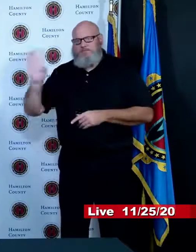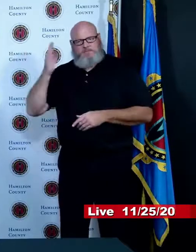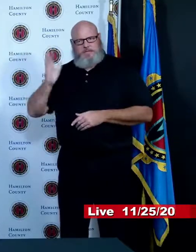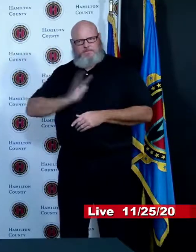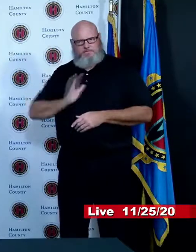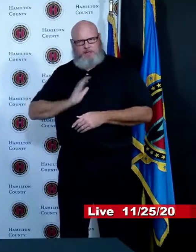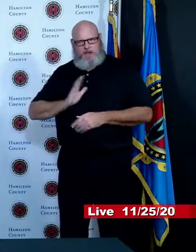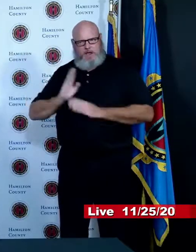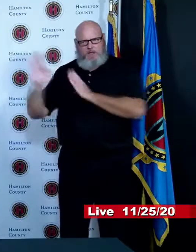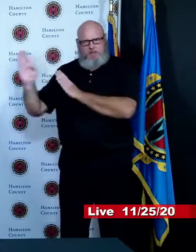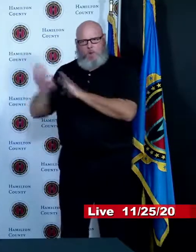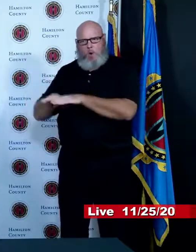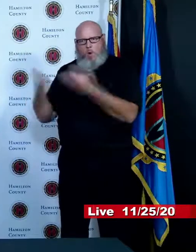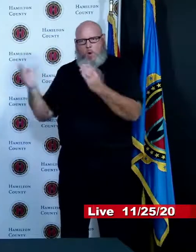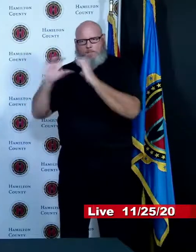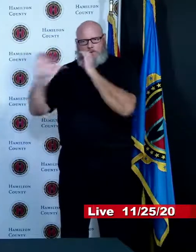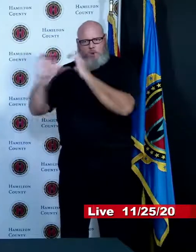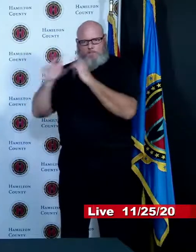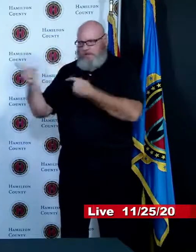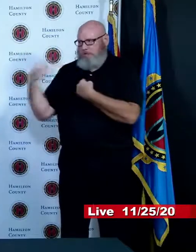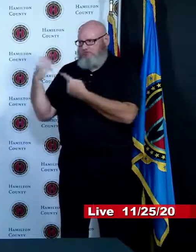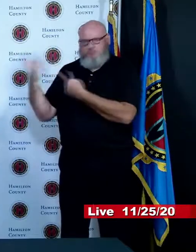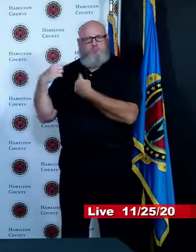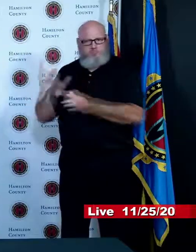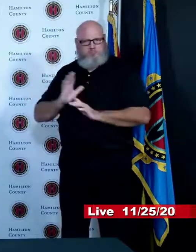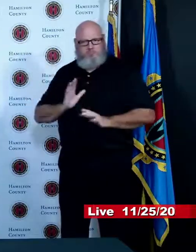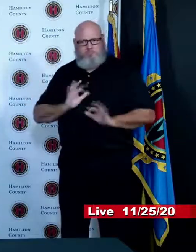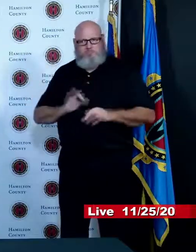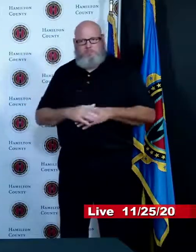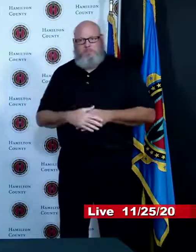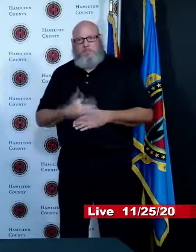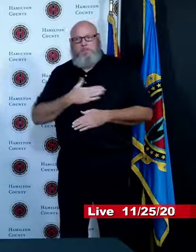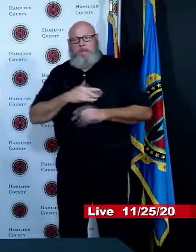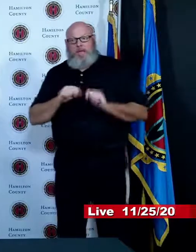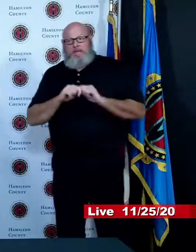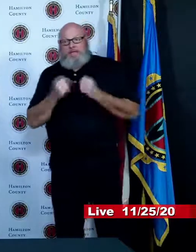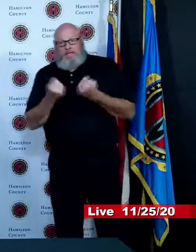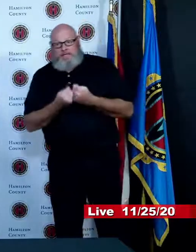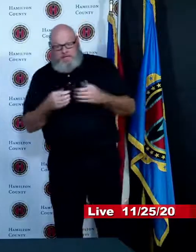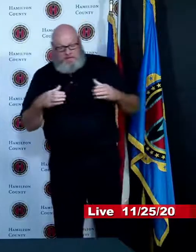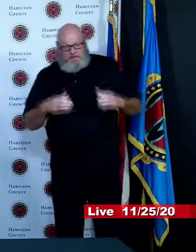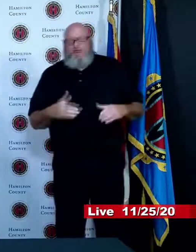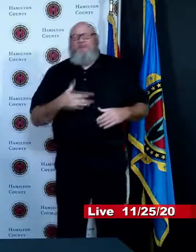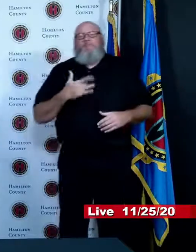so when I say my team feels better right now last week we were closer to 400 cases per day that my